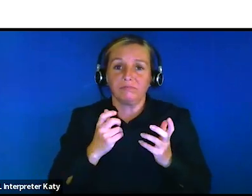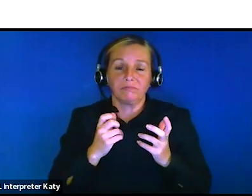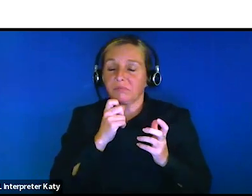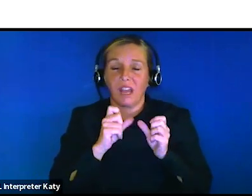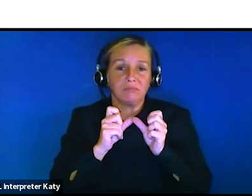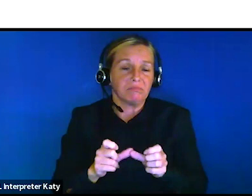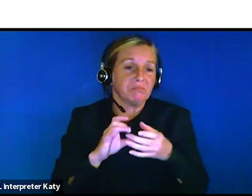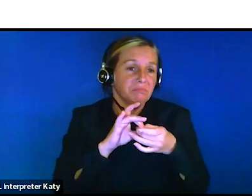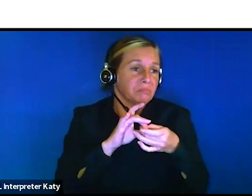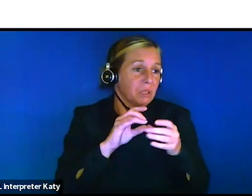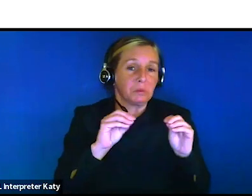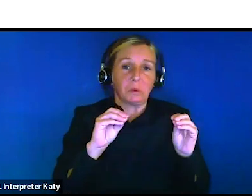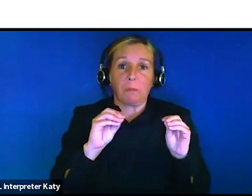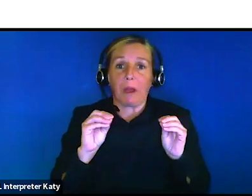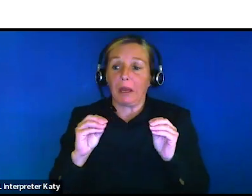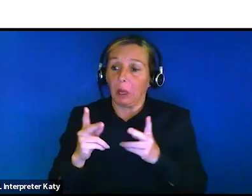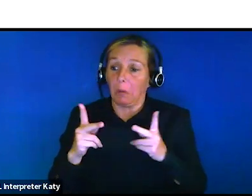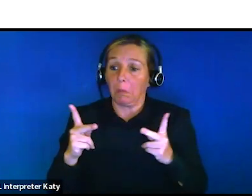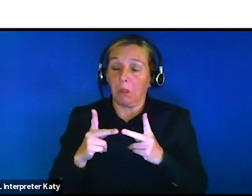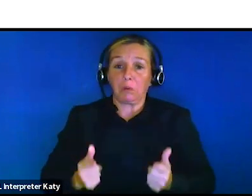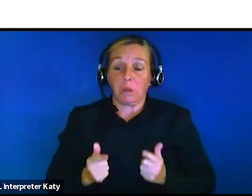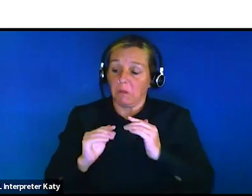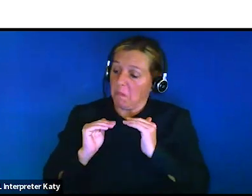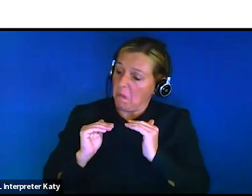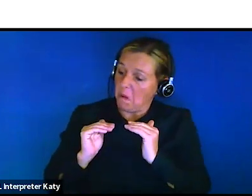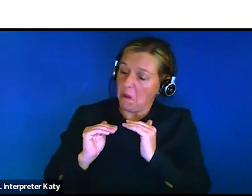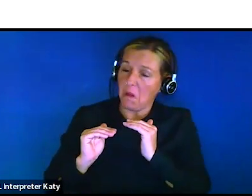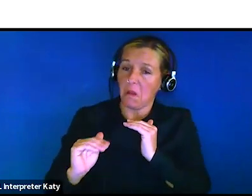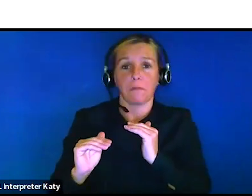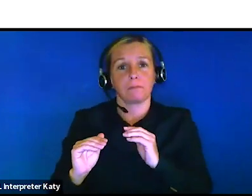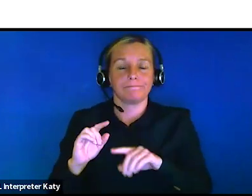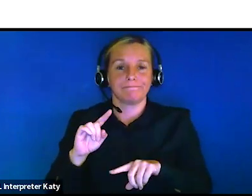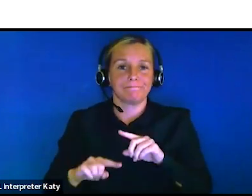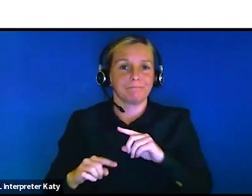to live and do life because of my troubled mind.